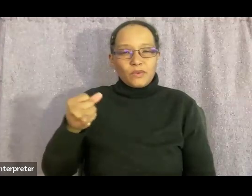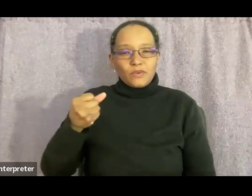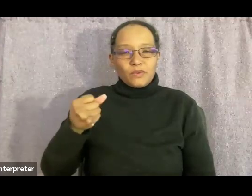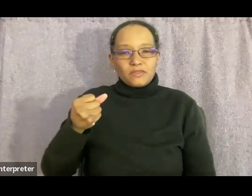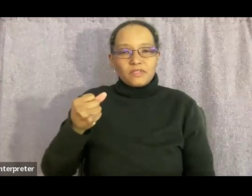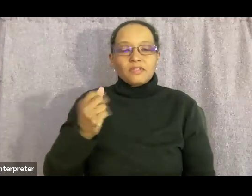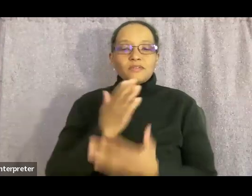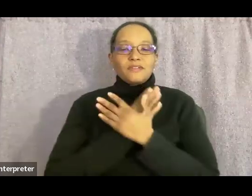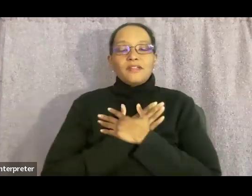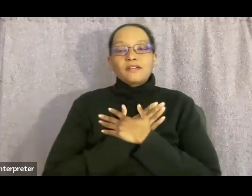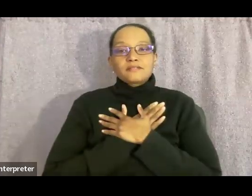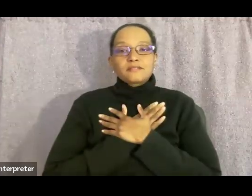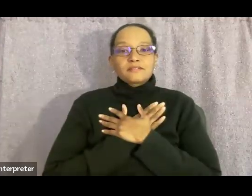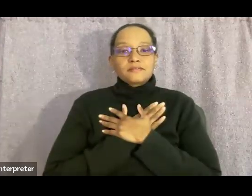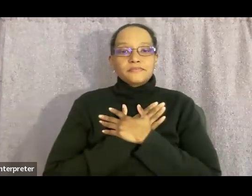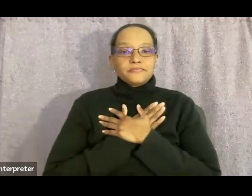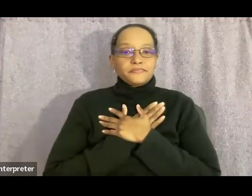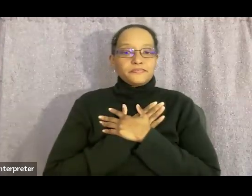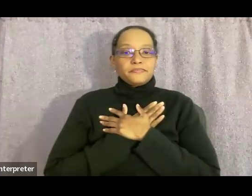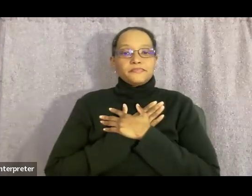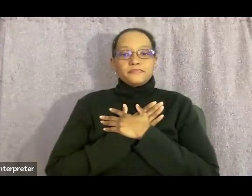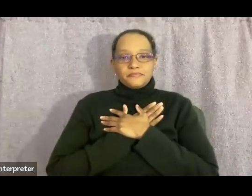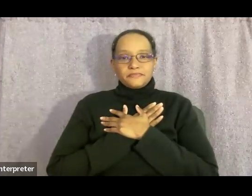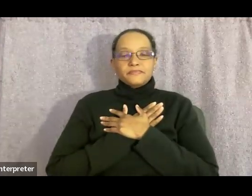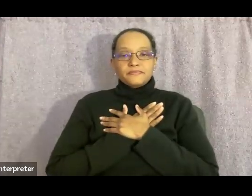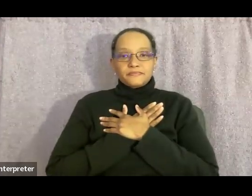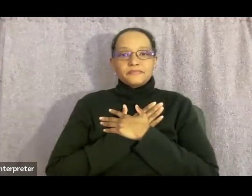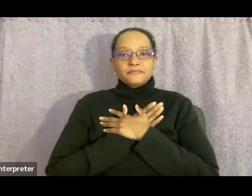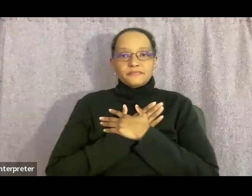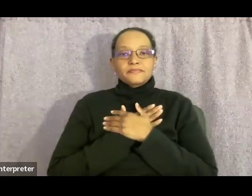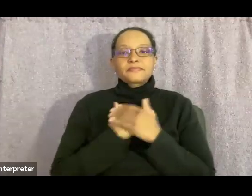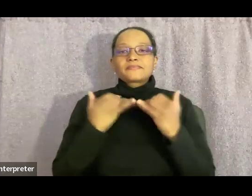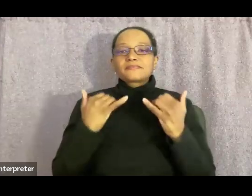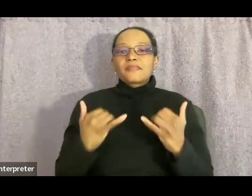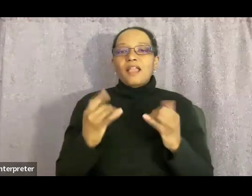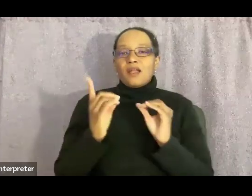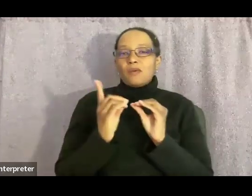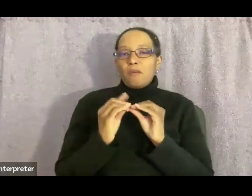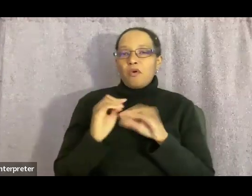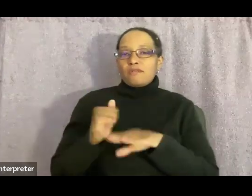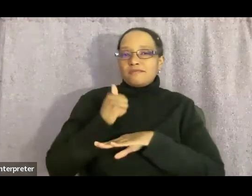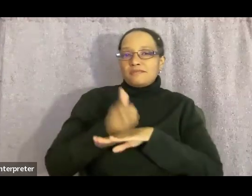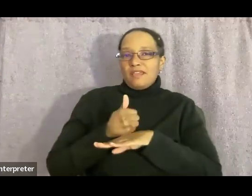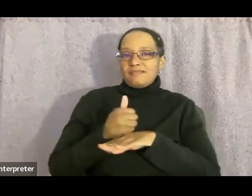Relax. All right, we've got one more set, so same thing as last time.